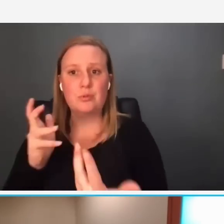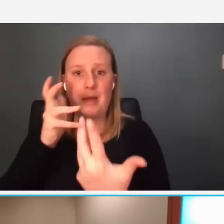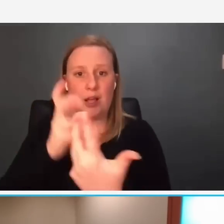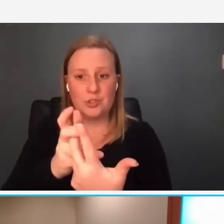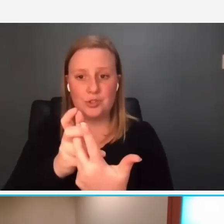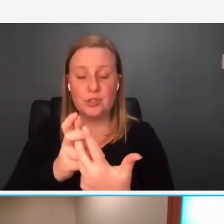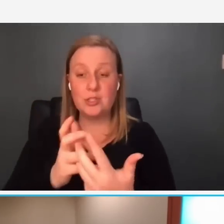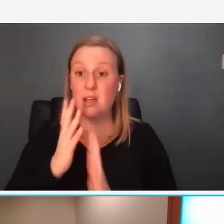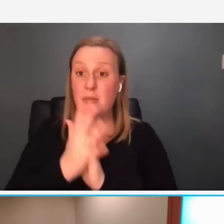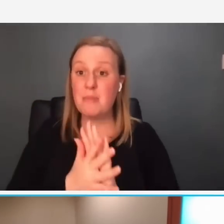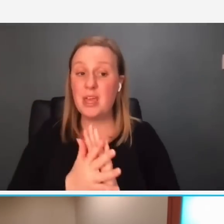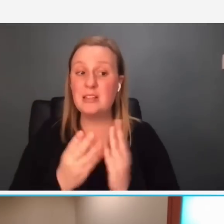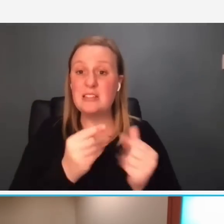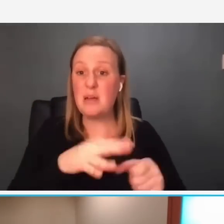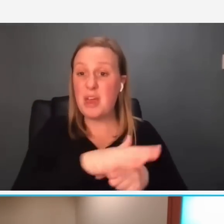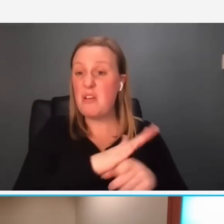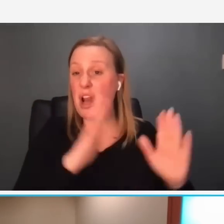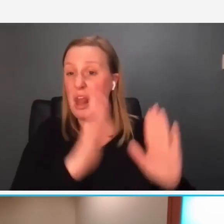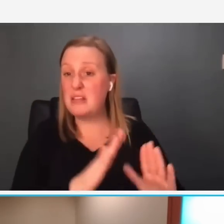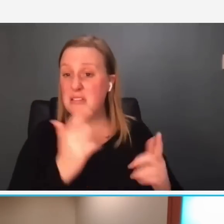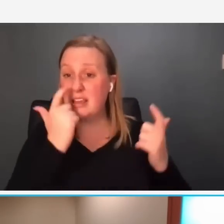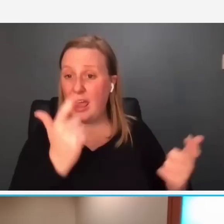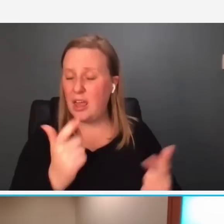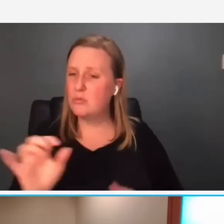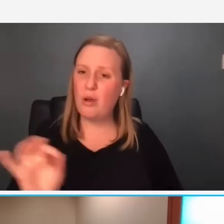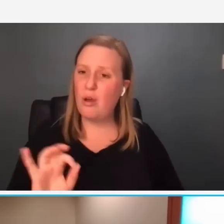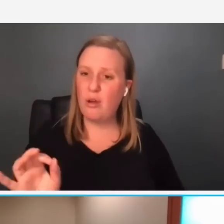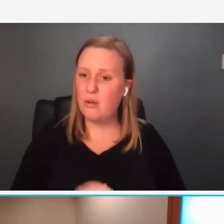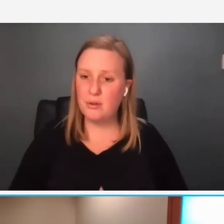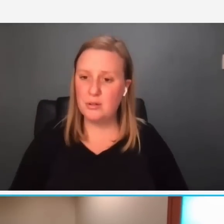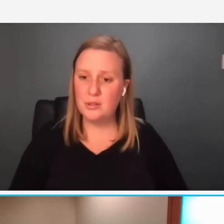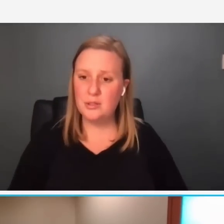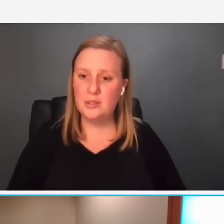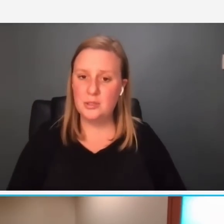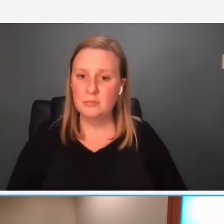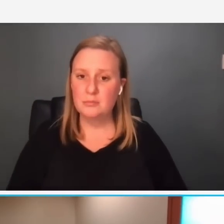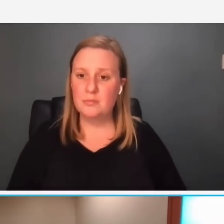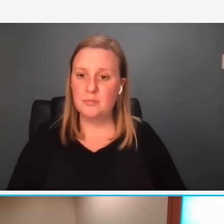It means using regulatory safeguards and tools proactively to prevent risk or harms from occurring,